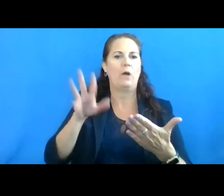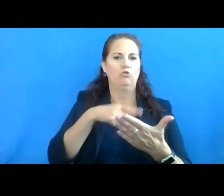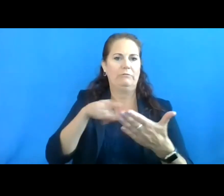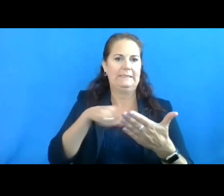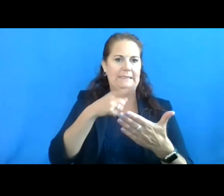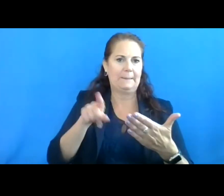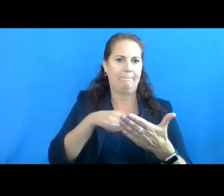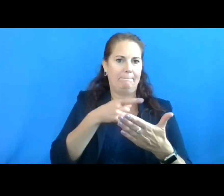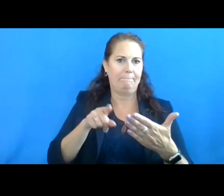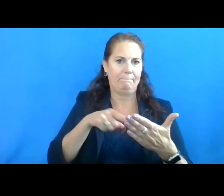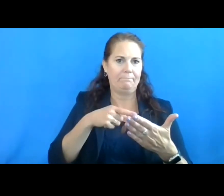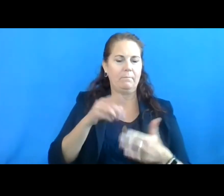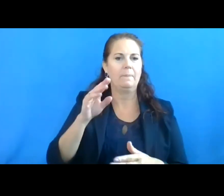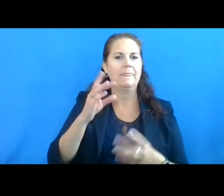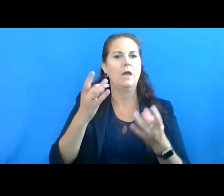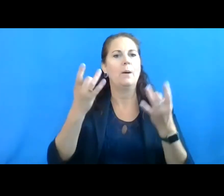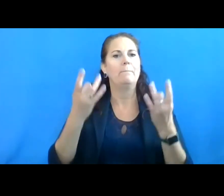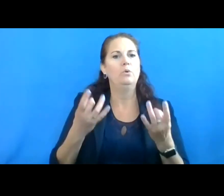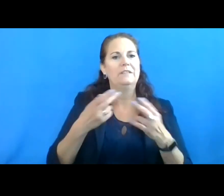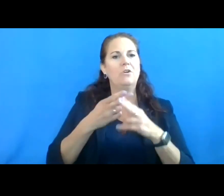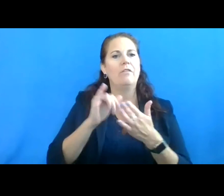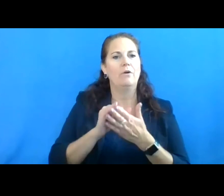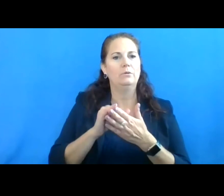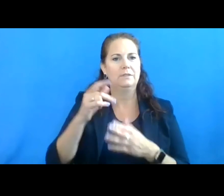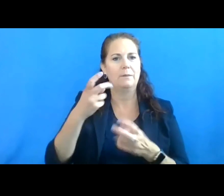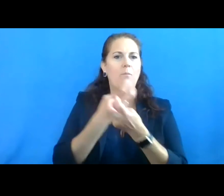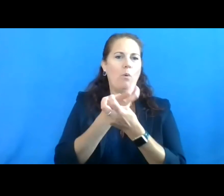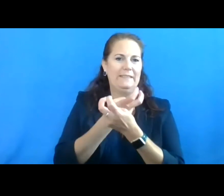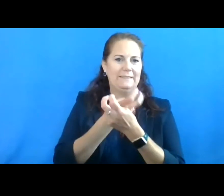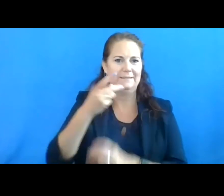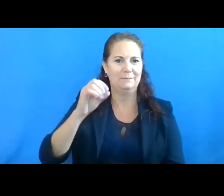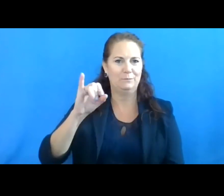Buddhists would call those poisons.